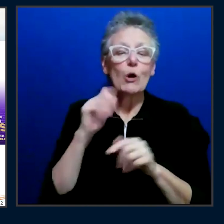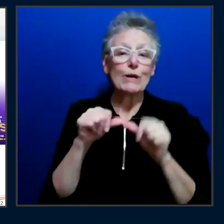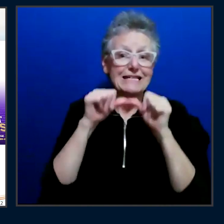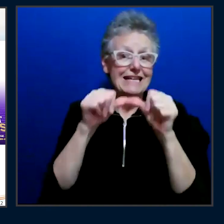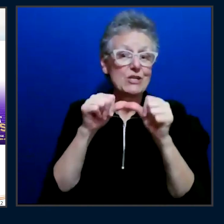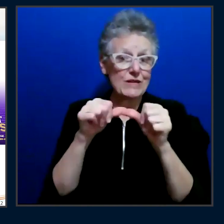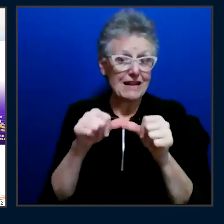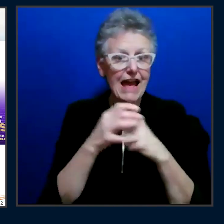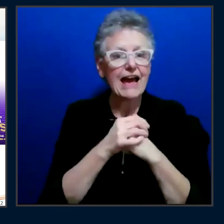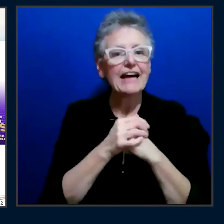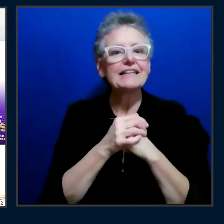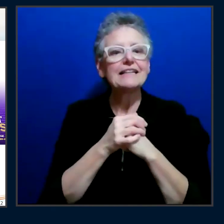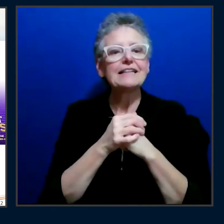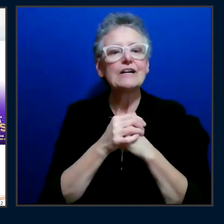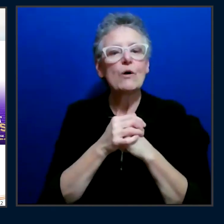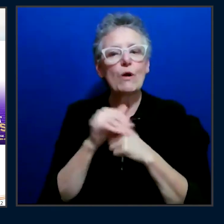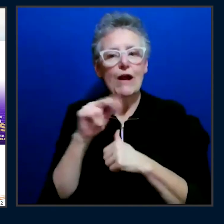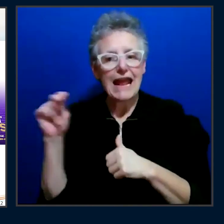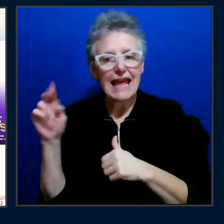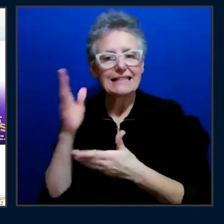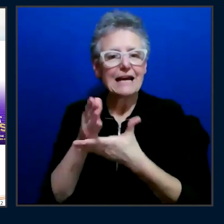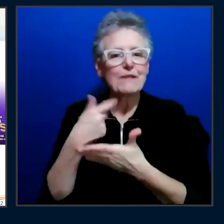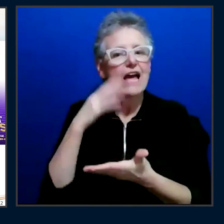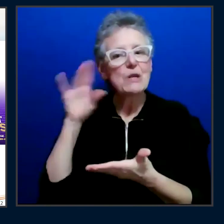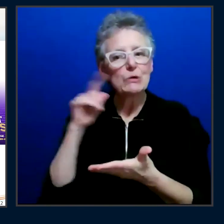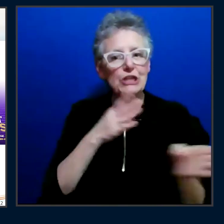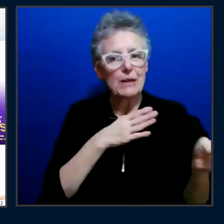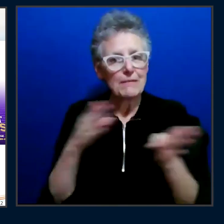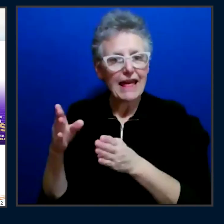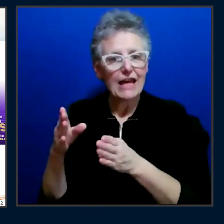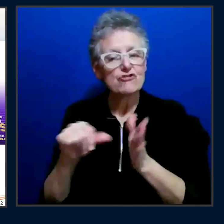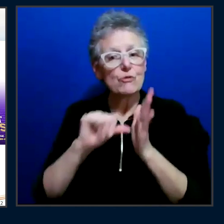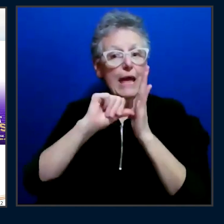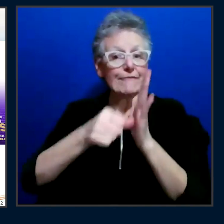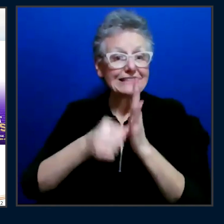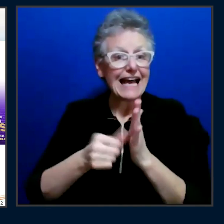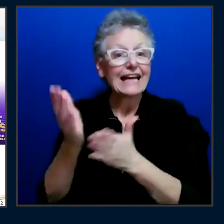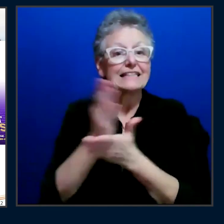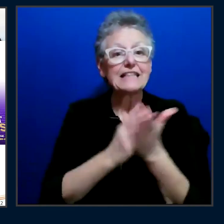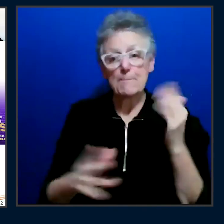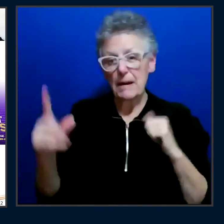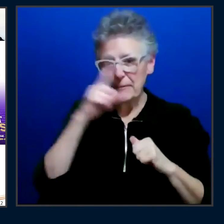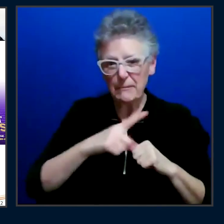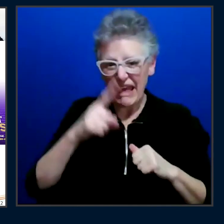So just continuing on where Ann left off, I know that she planned to highlight some myths